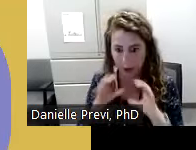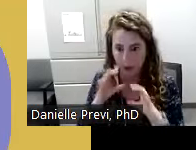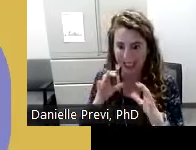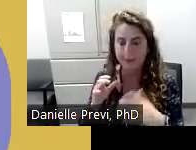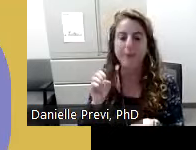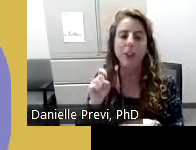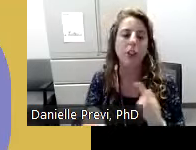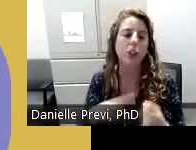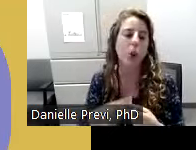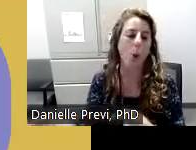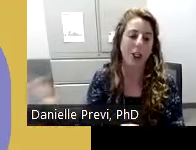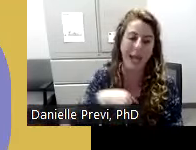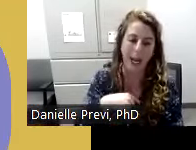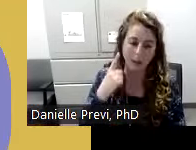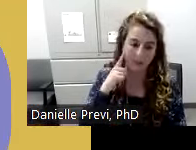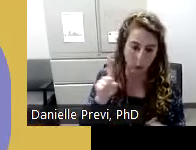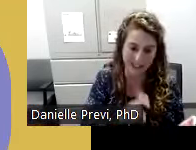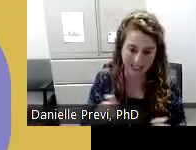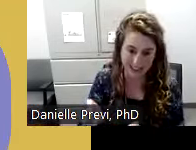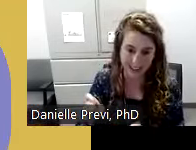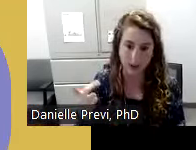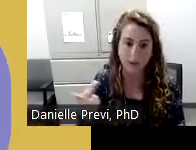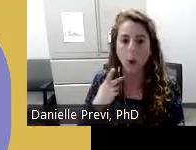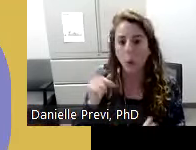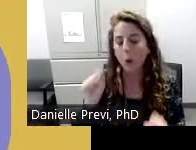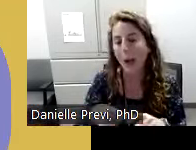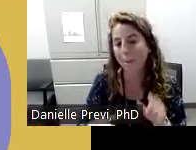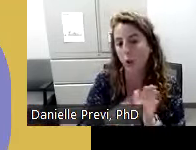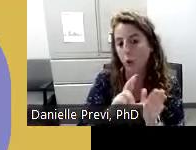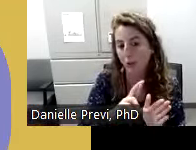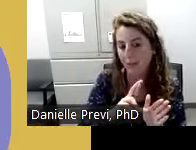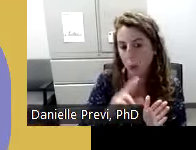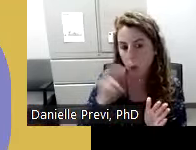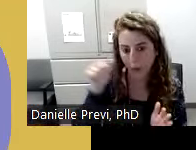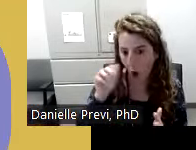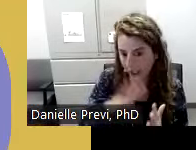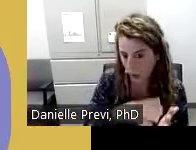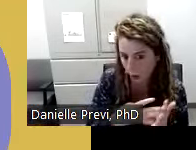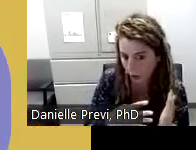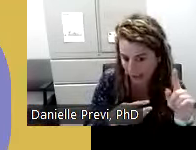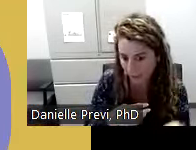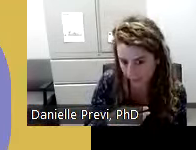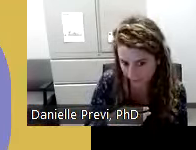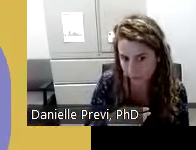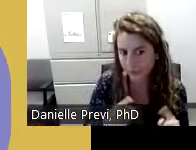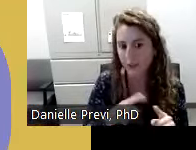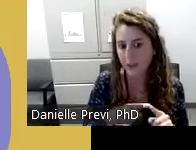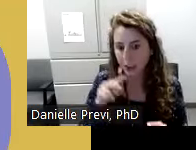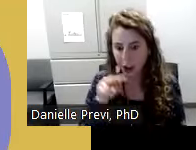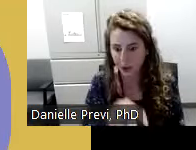spoken English to communicate. So when she came in for her testing, we had to review the audiogram